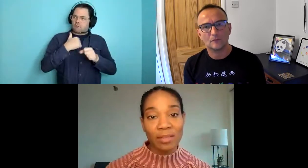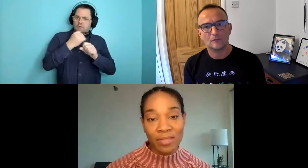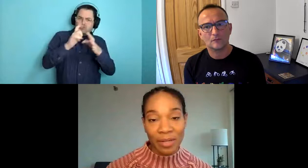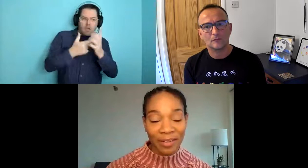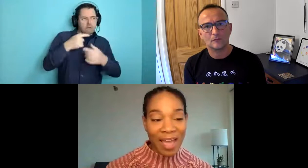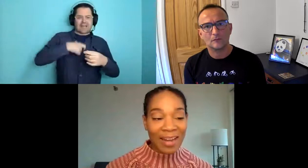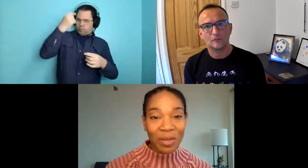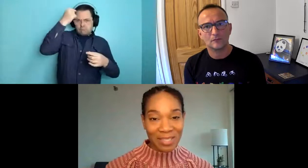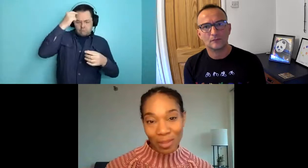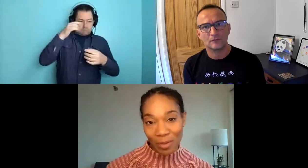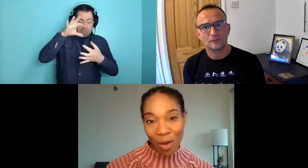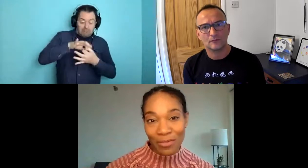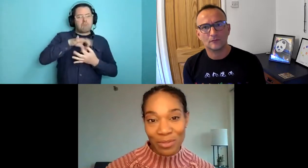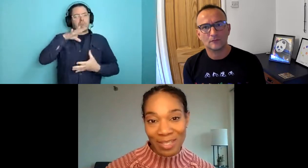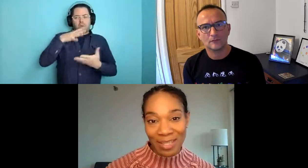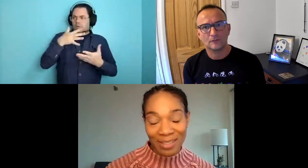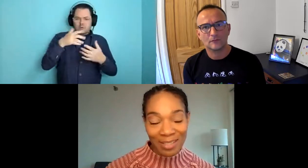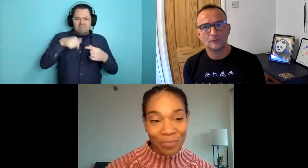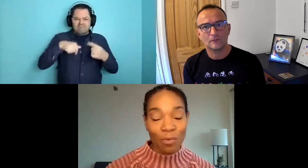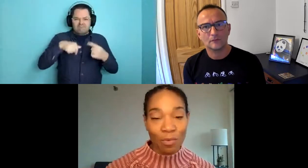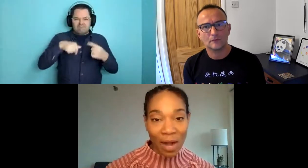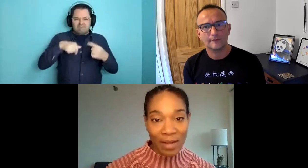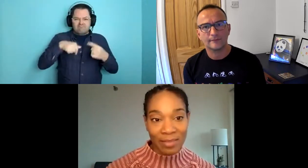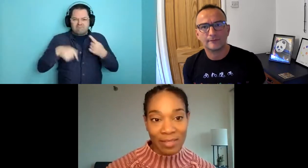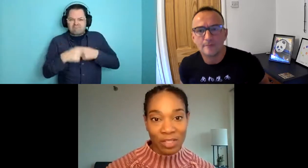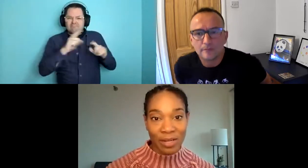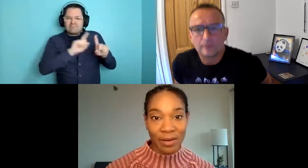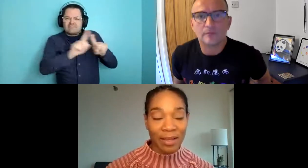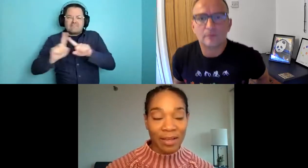that are out, that exist, that have language but was